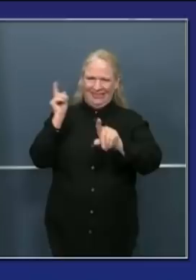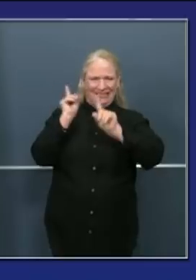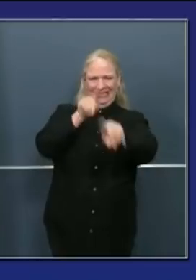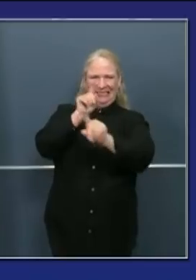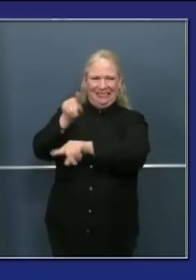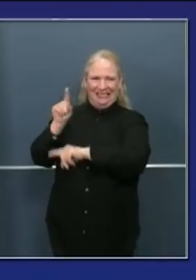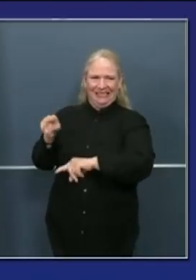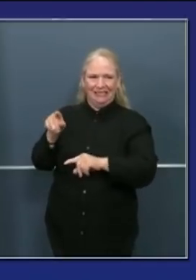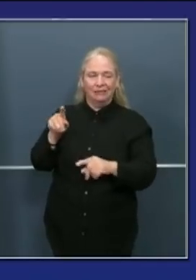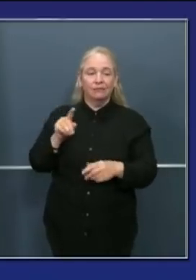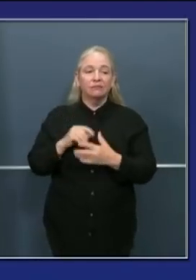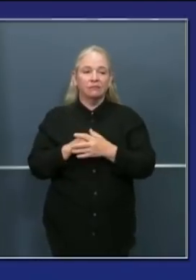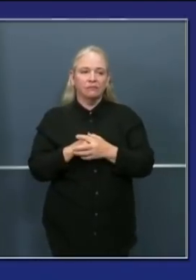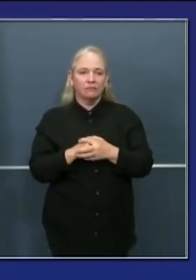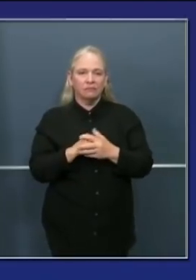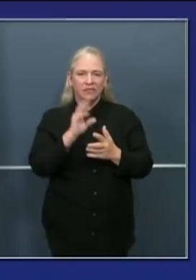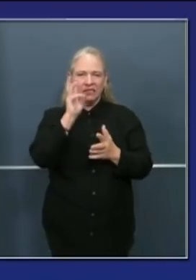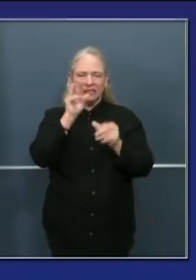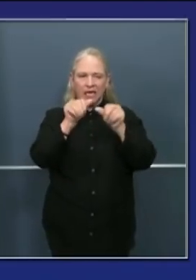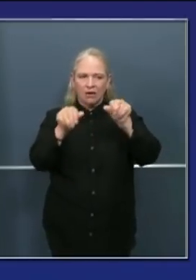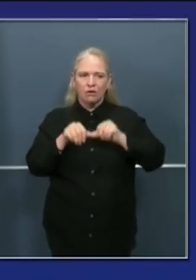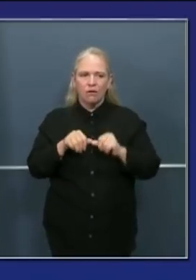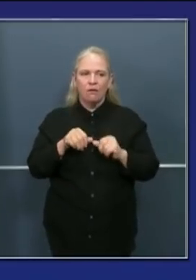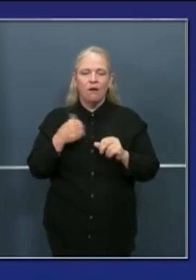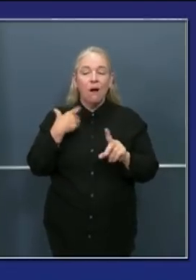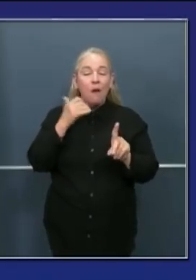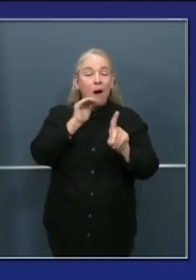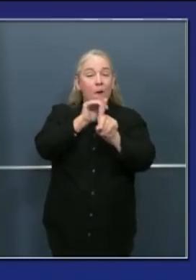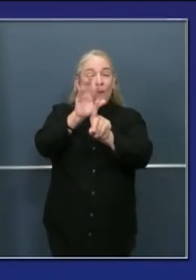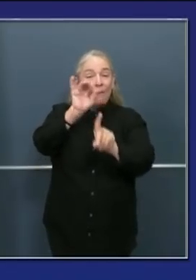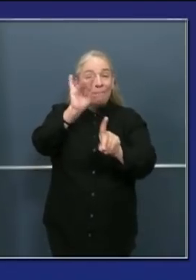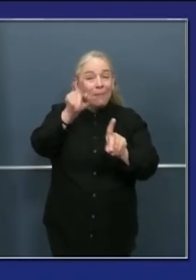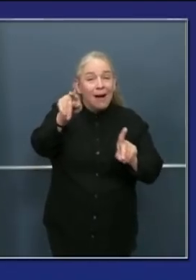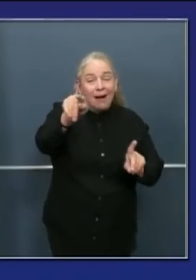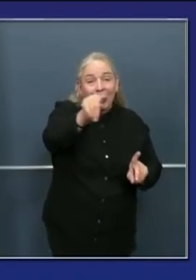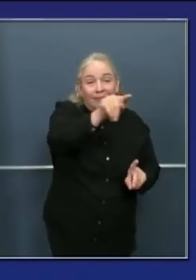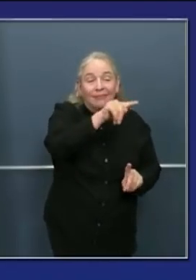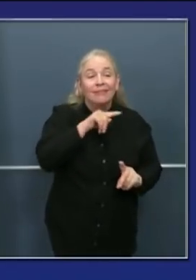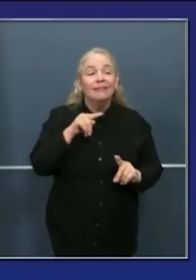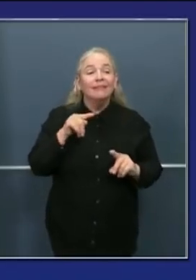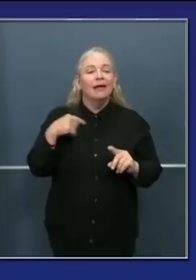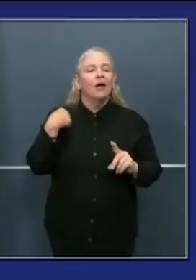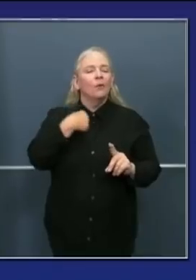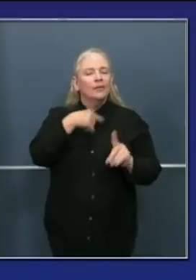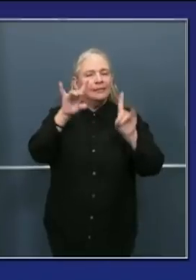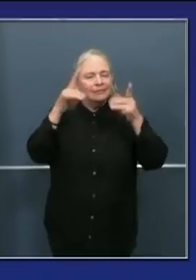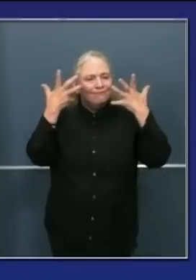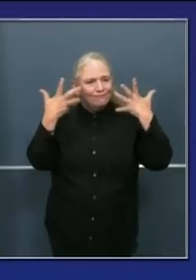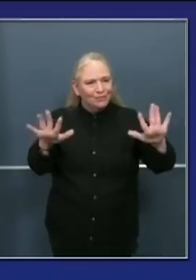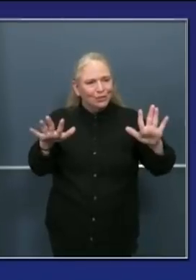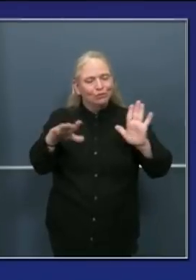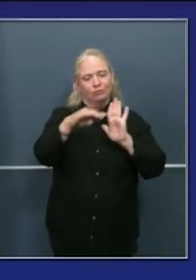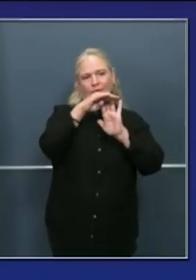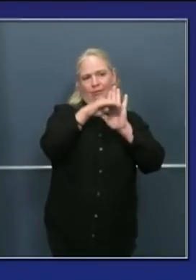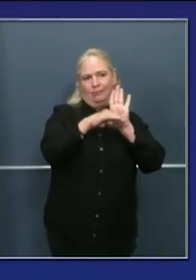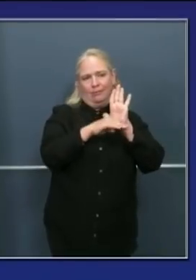TEAMS WE'VE ASSEMBLED, THESE CROSS POLL POLL ANYIZATION IN THE STATE OF CALIFORNIA OVER THE WEEKEND.